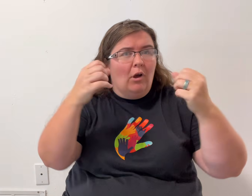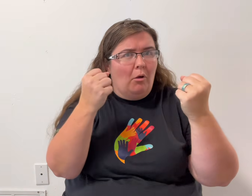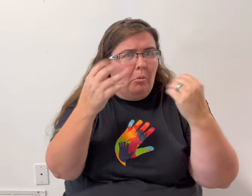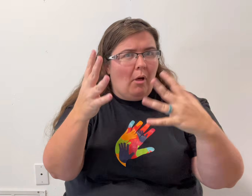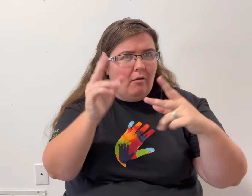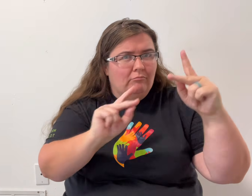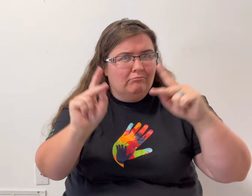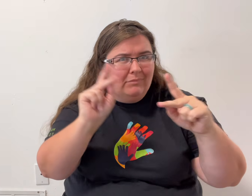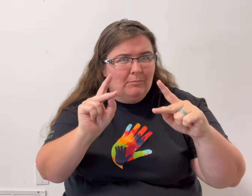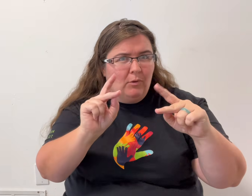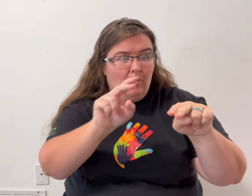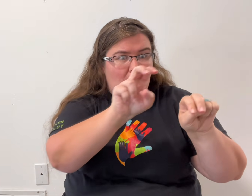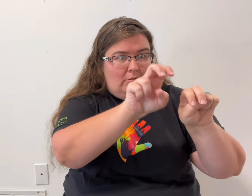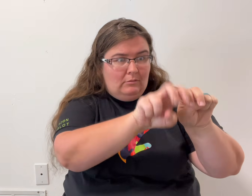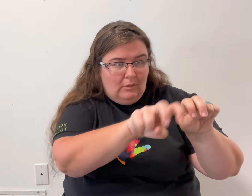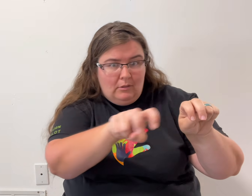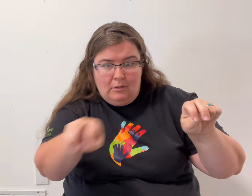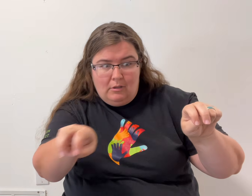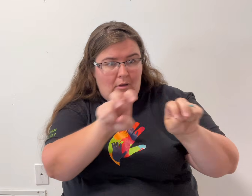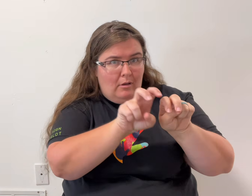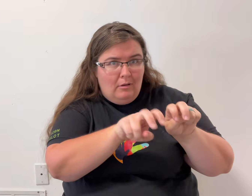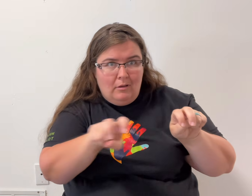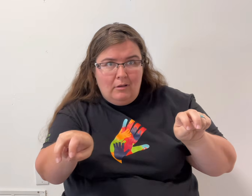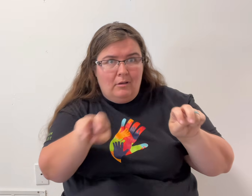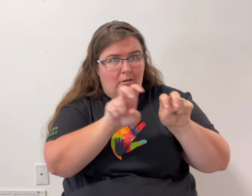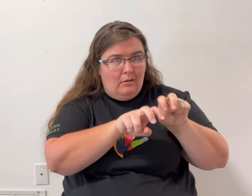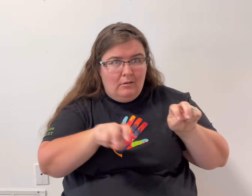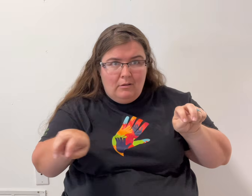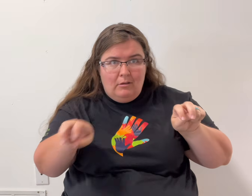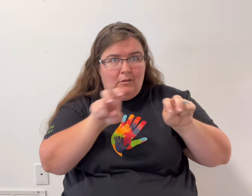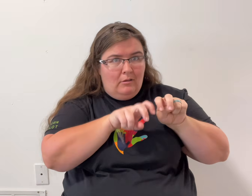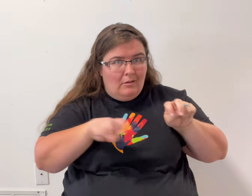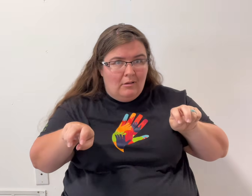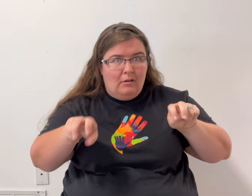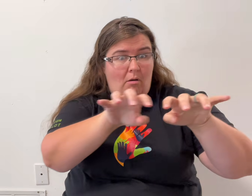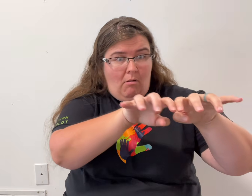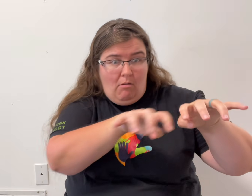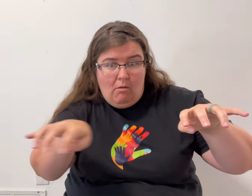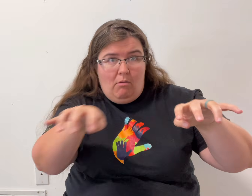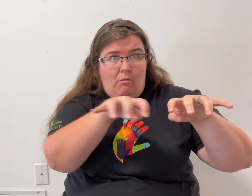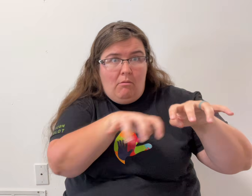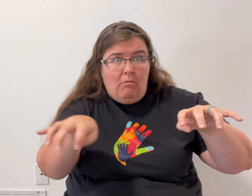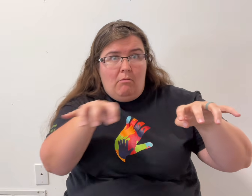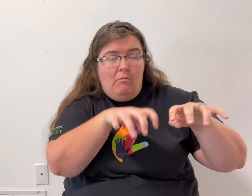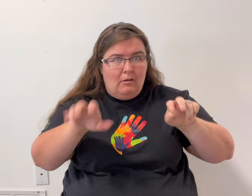There a lot of people seated side-by-side